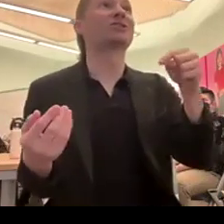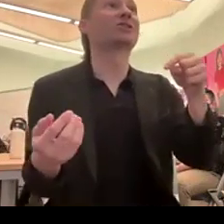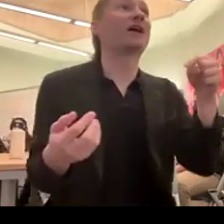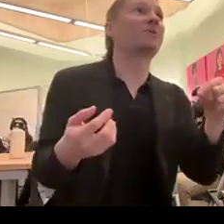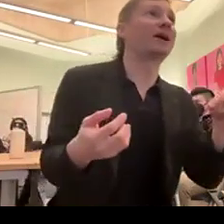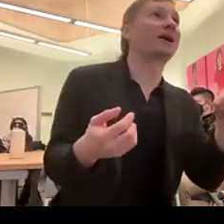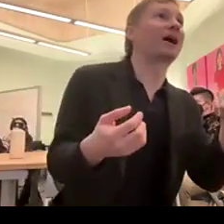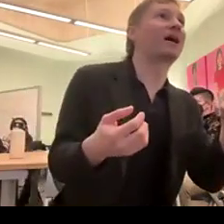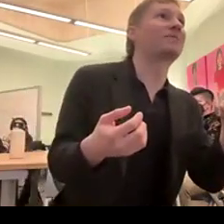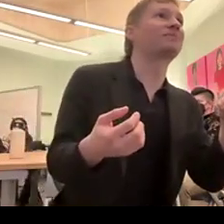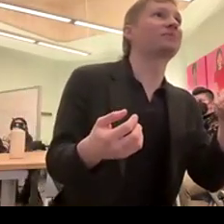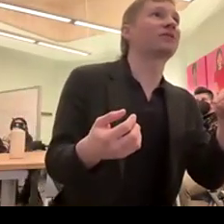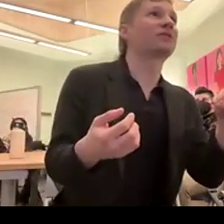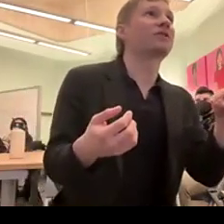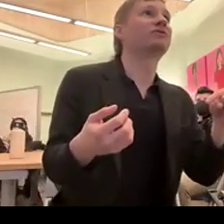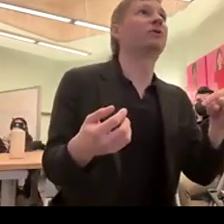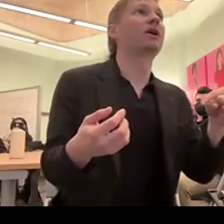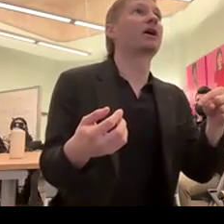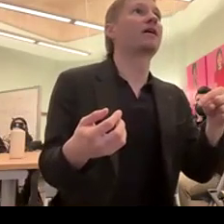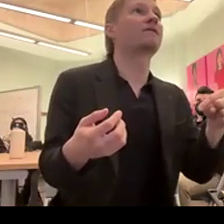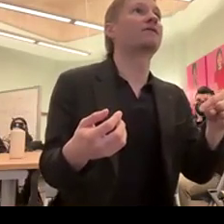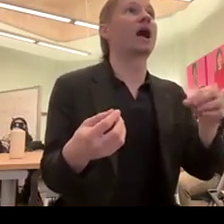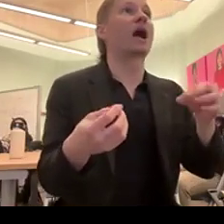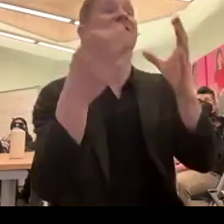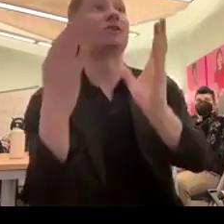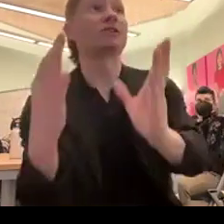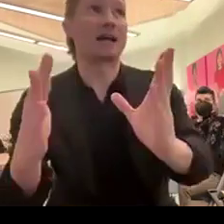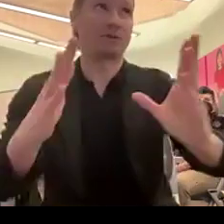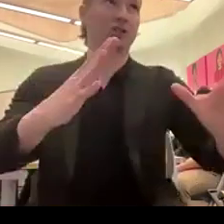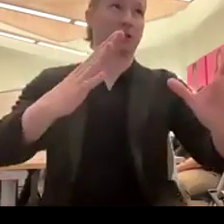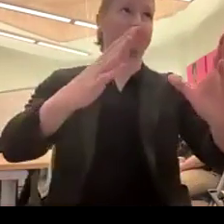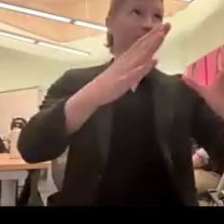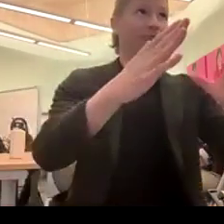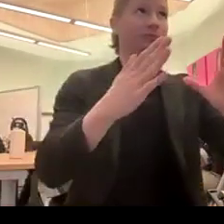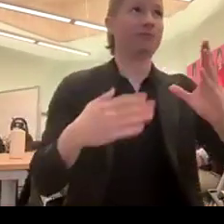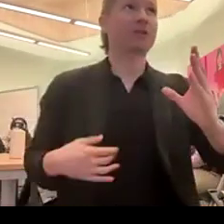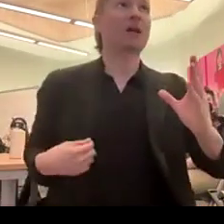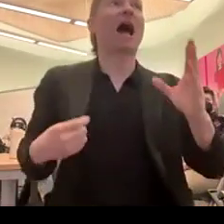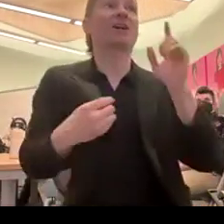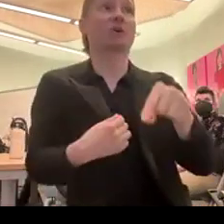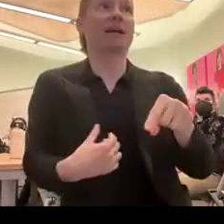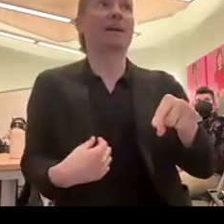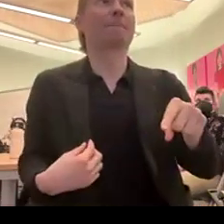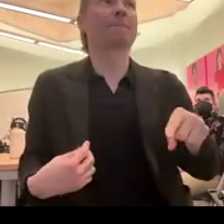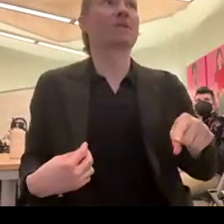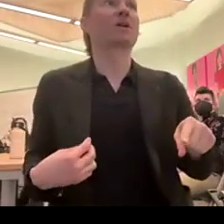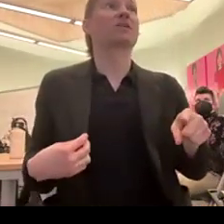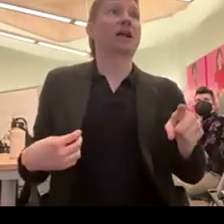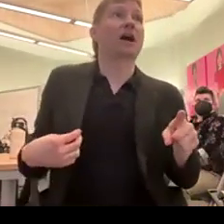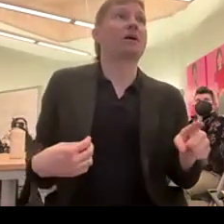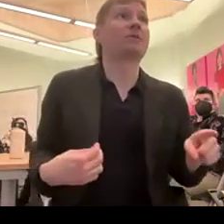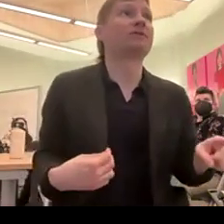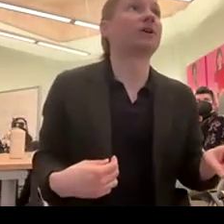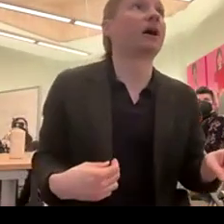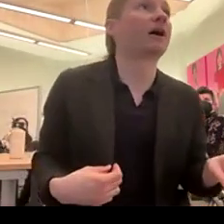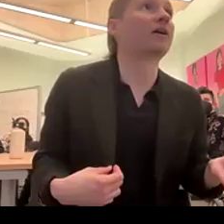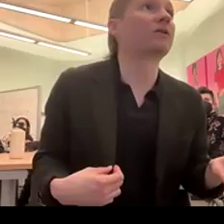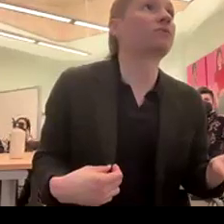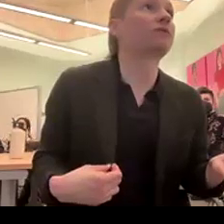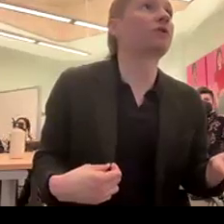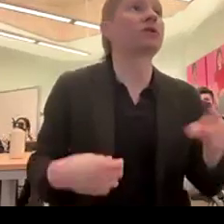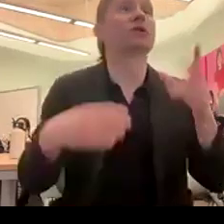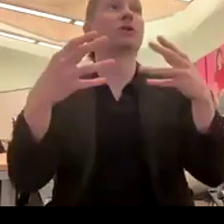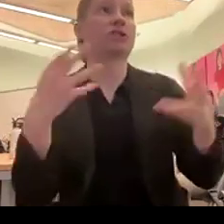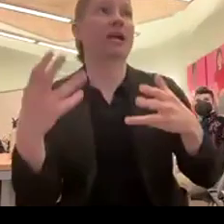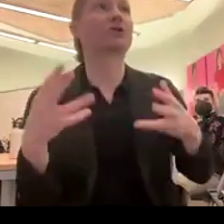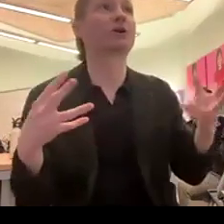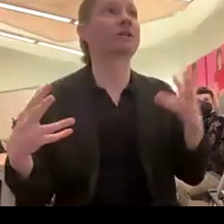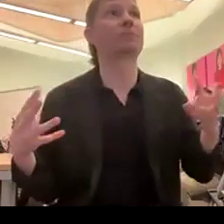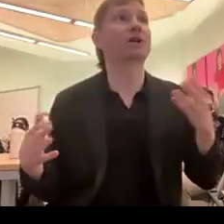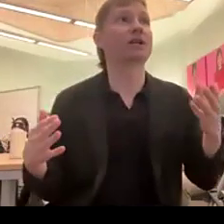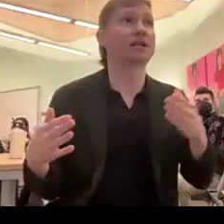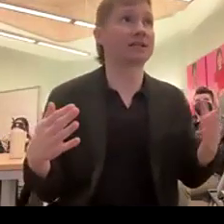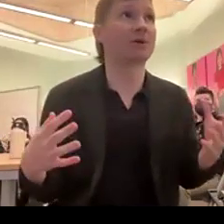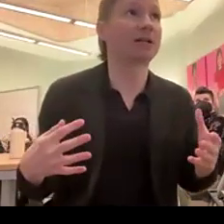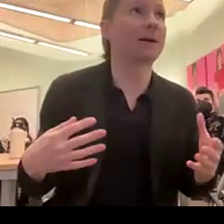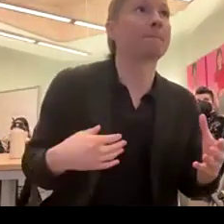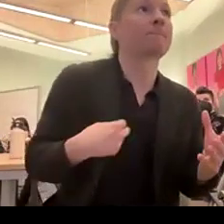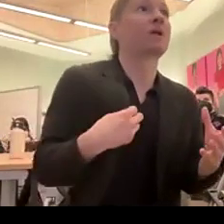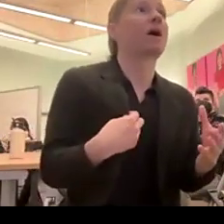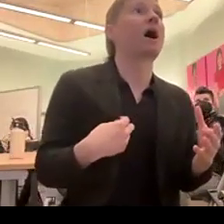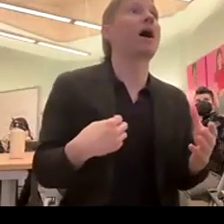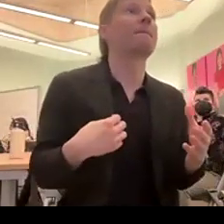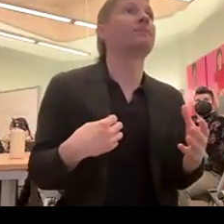So in relation to that point, for my full-time position, I agree that if you're going to